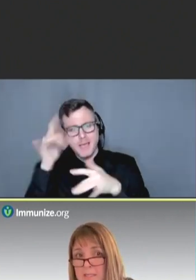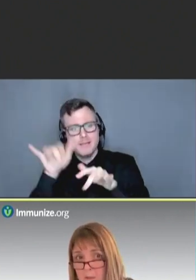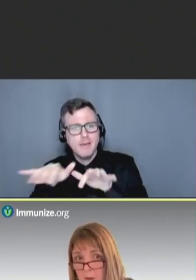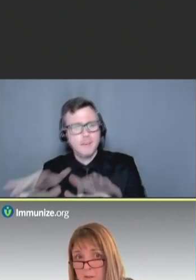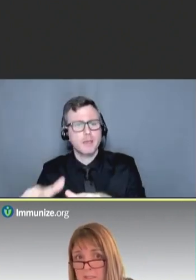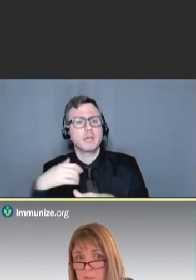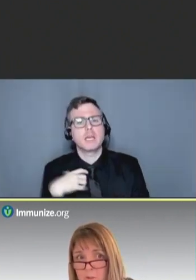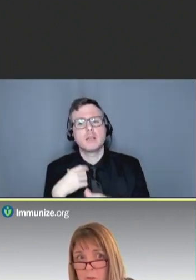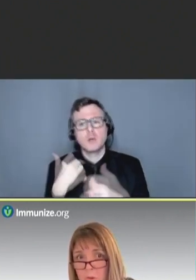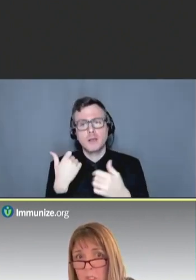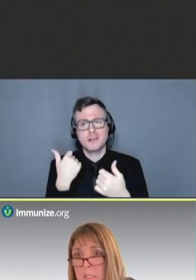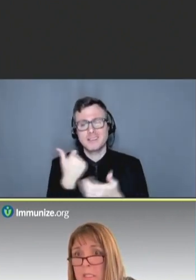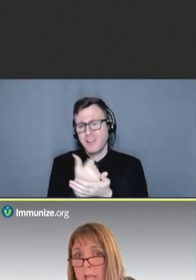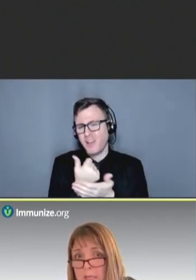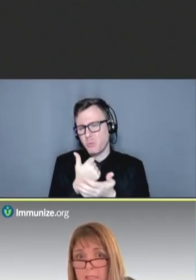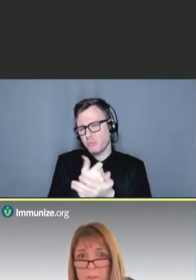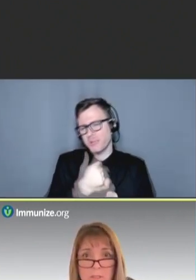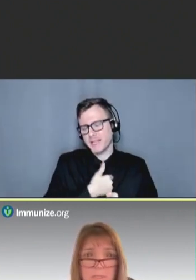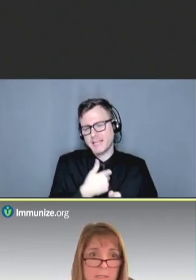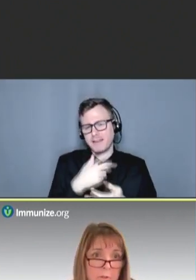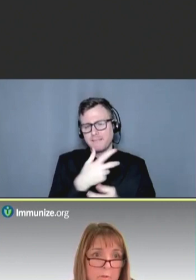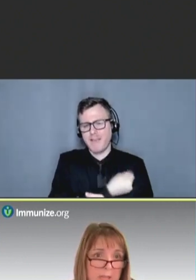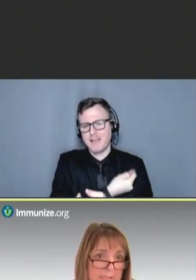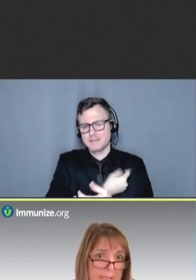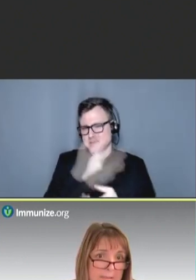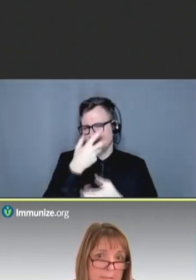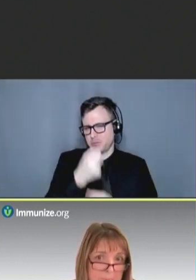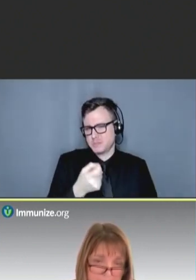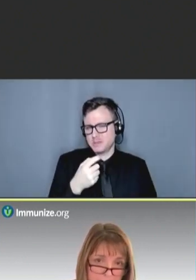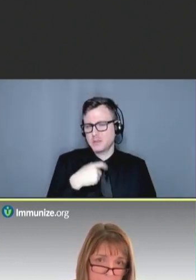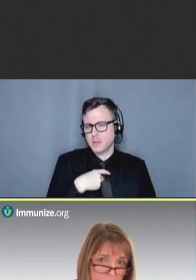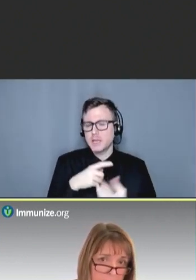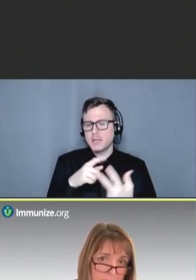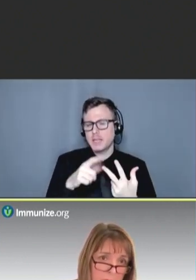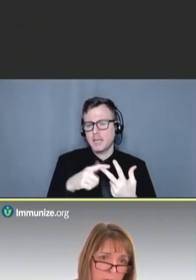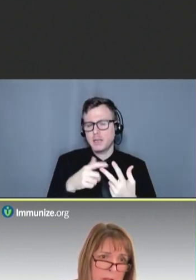vaccine competence in general, and interest in adult vaccines?